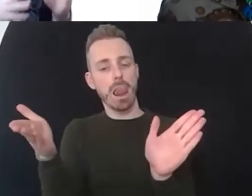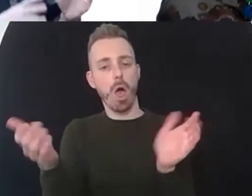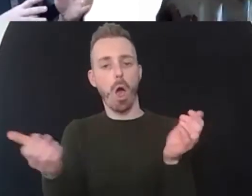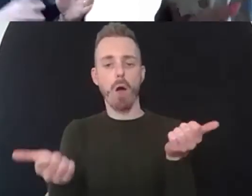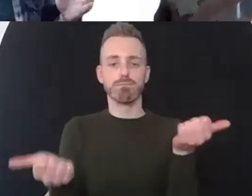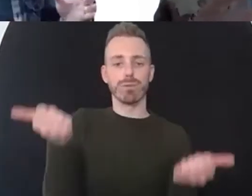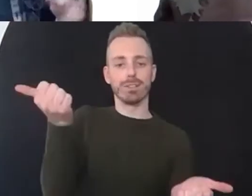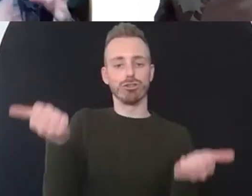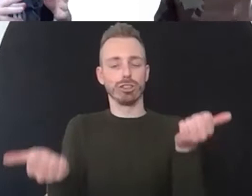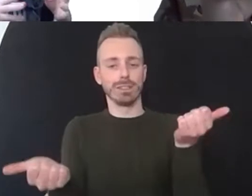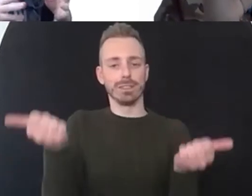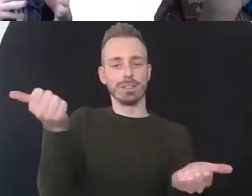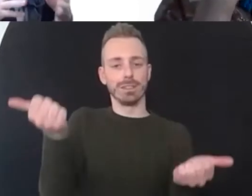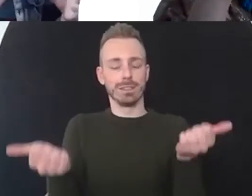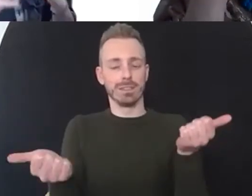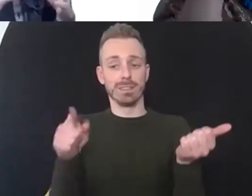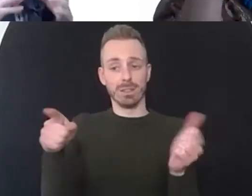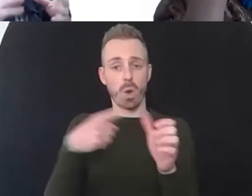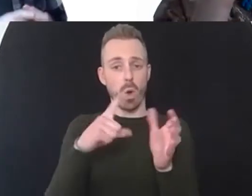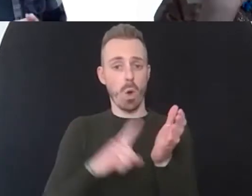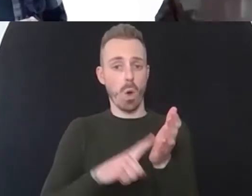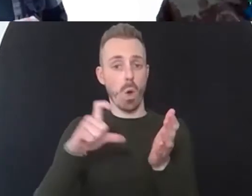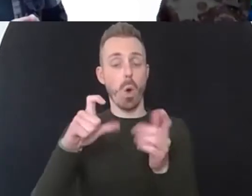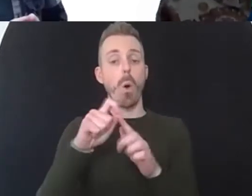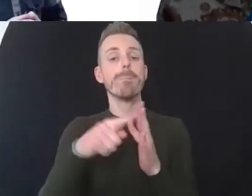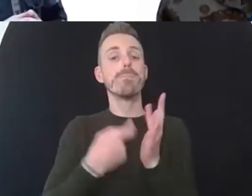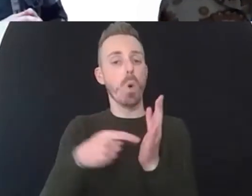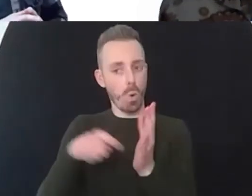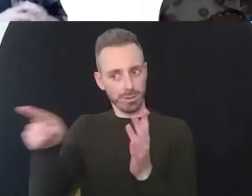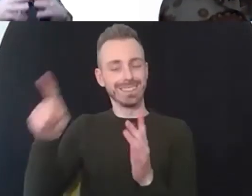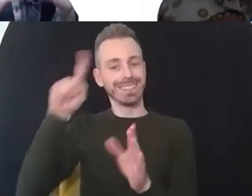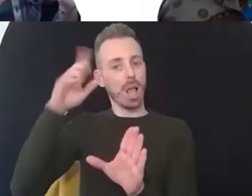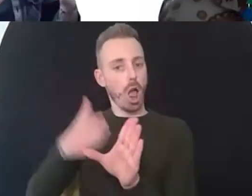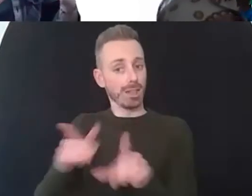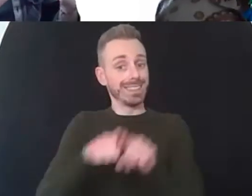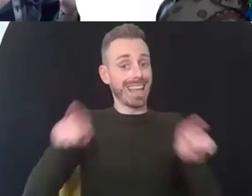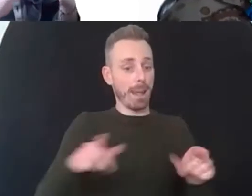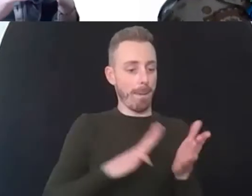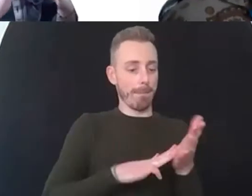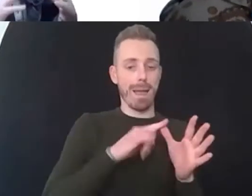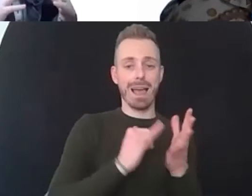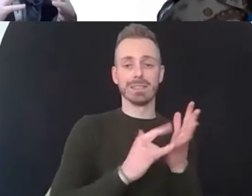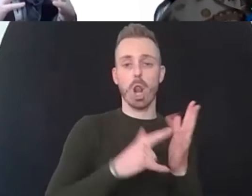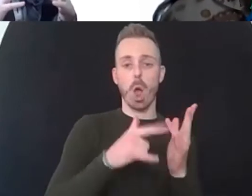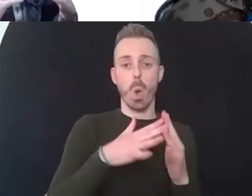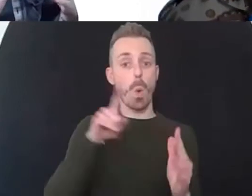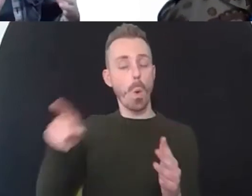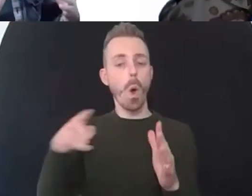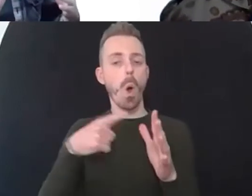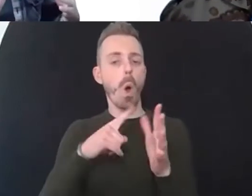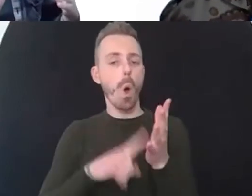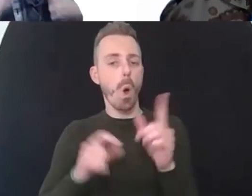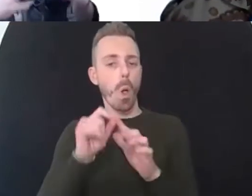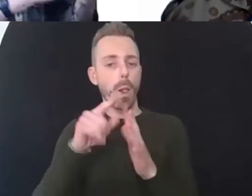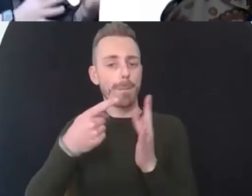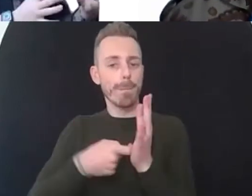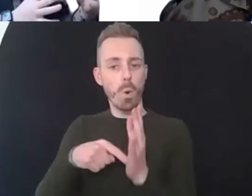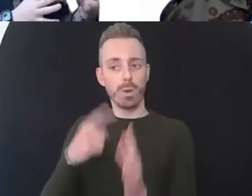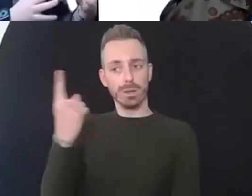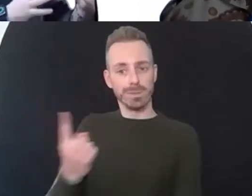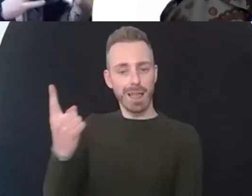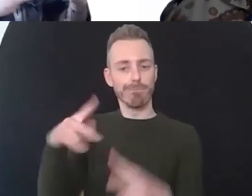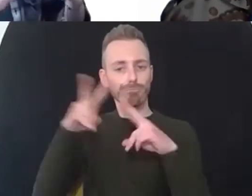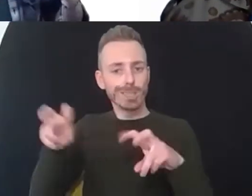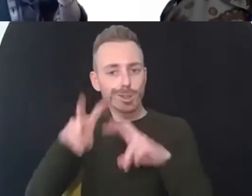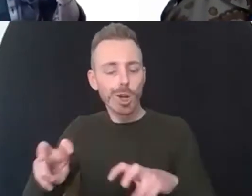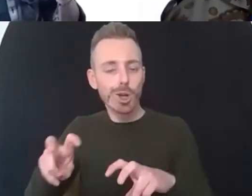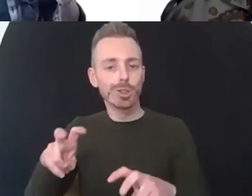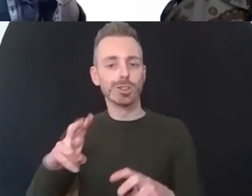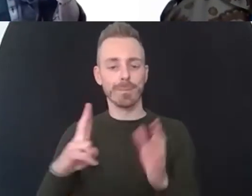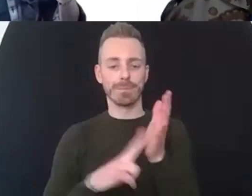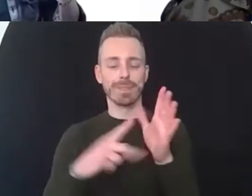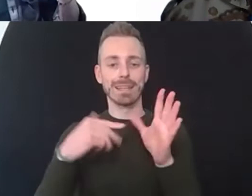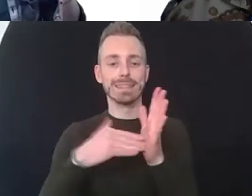psychologist like maslow but all port wanted to look at um how in um nazi germany um a um